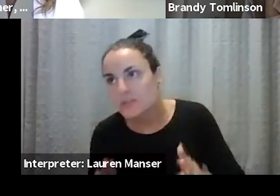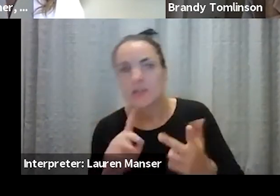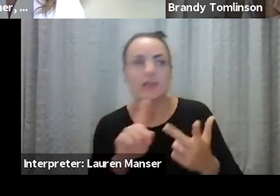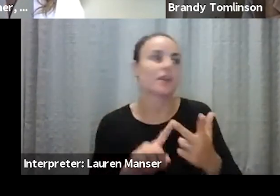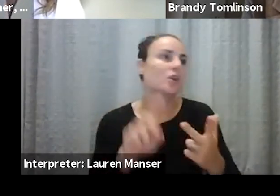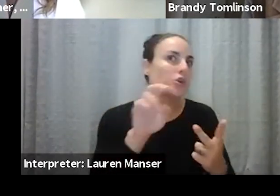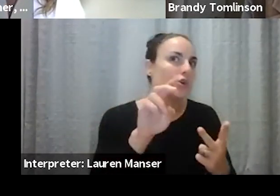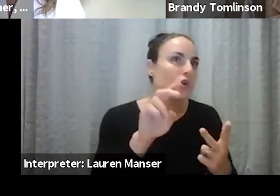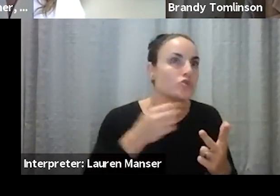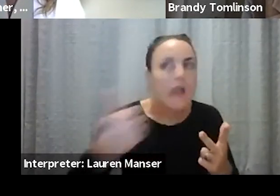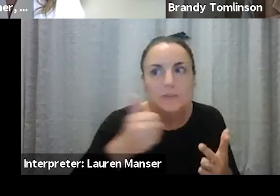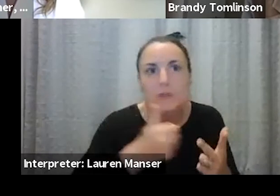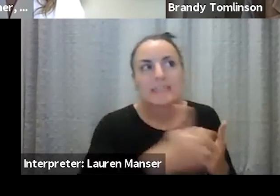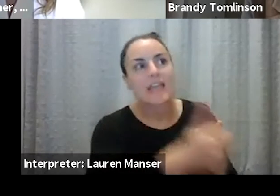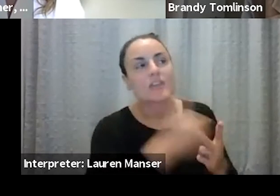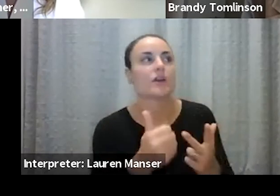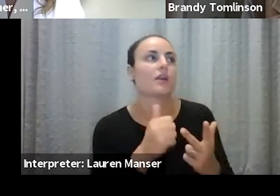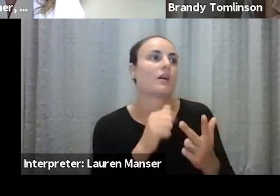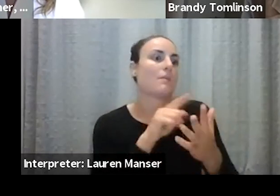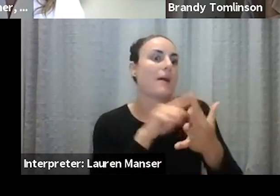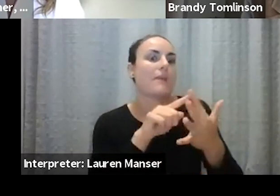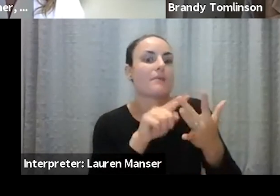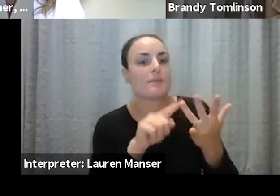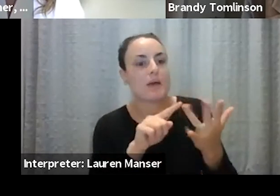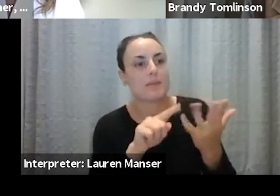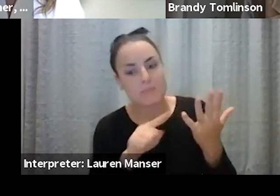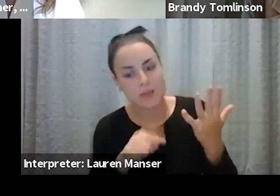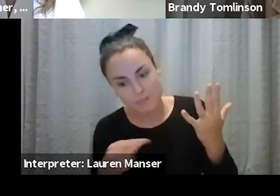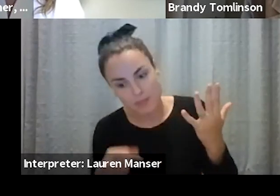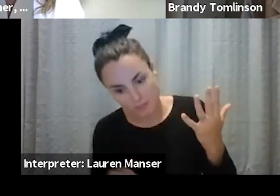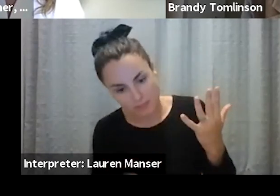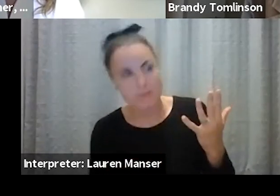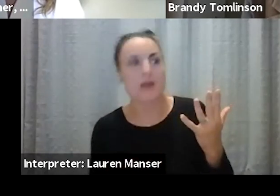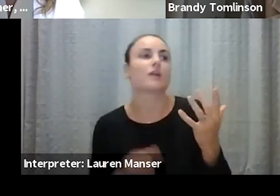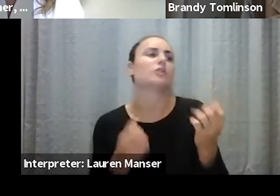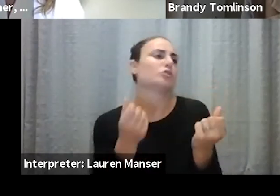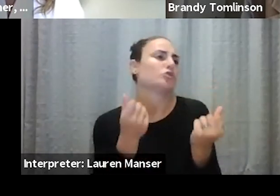basically anything that could implicate a disability or a claim of disability discrimination,